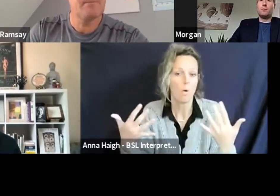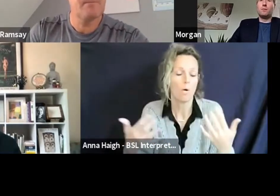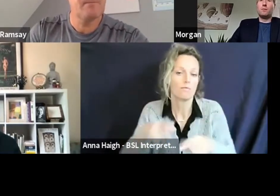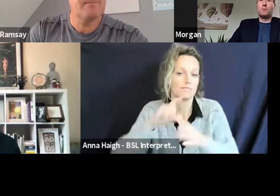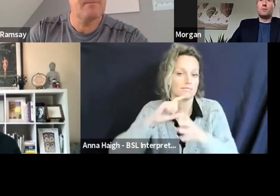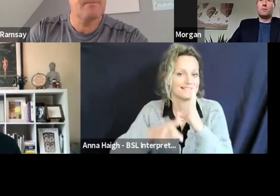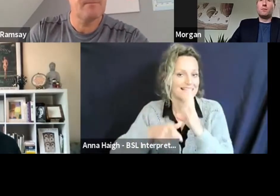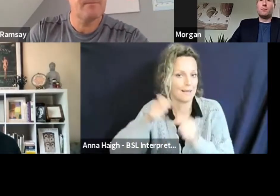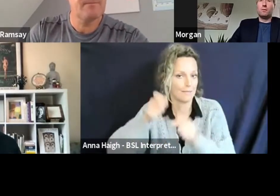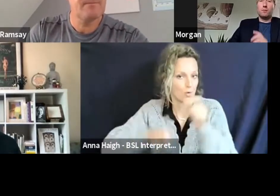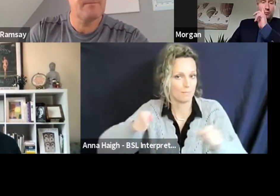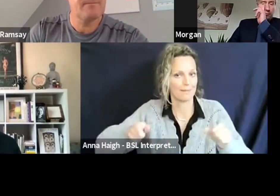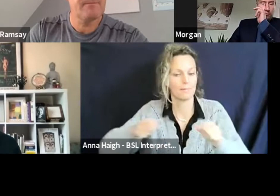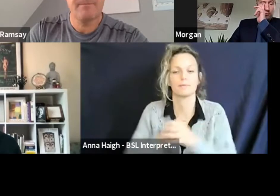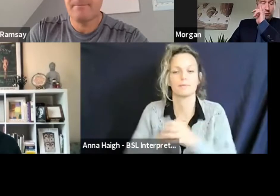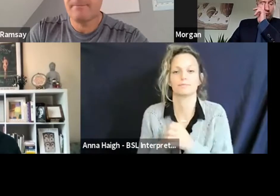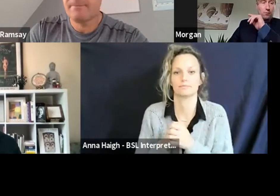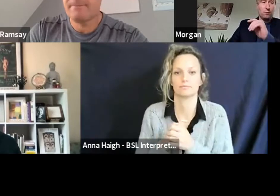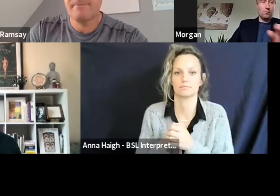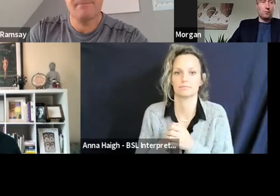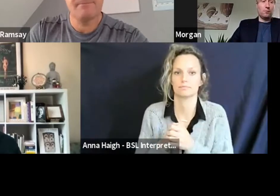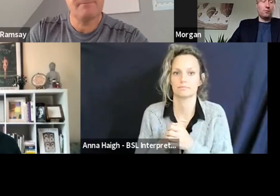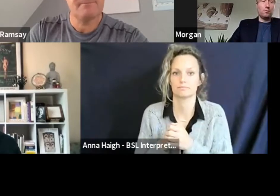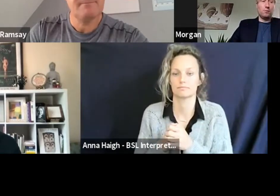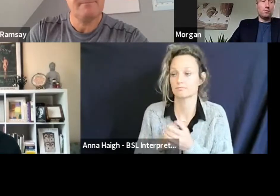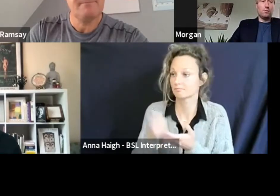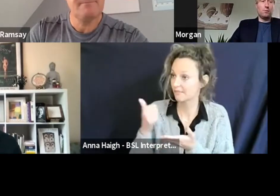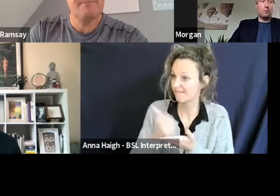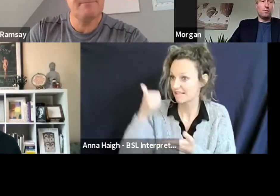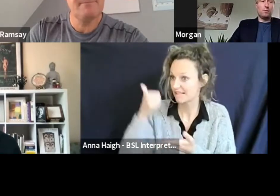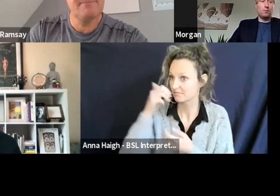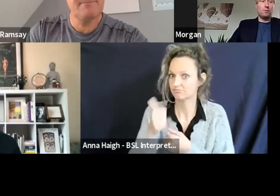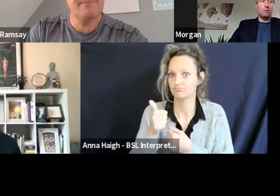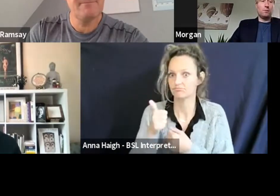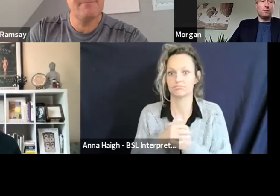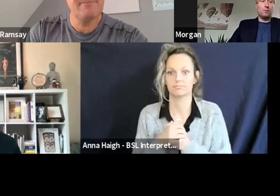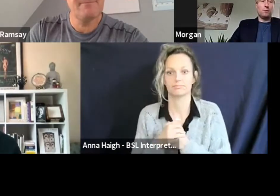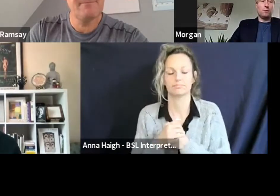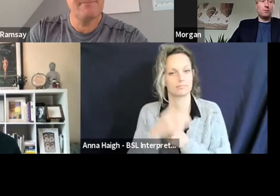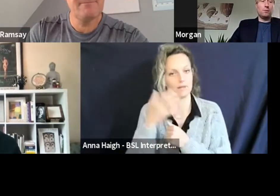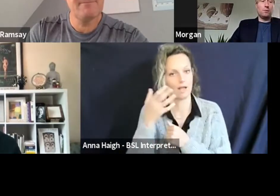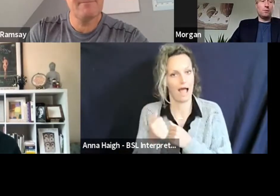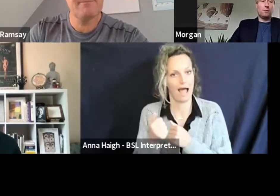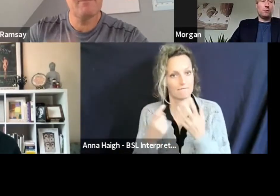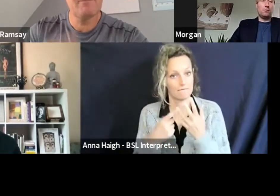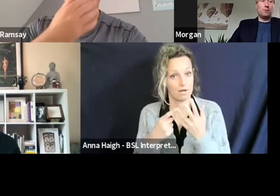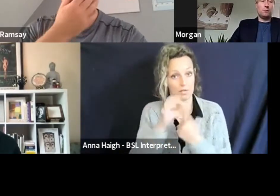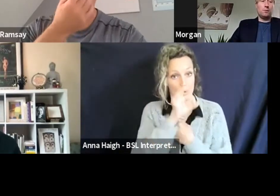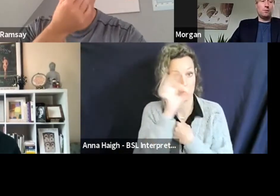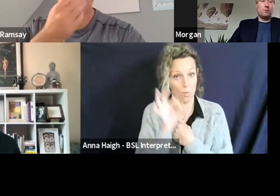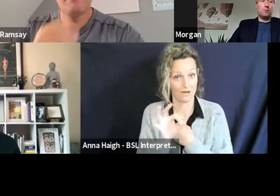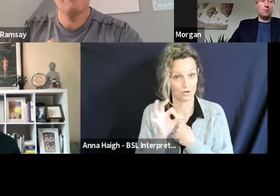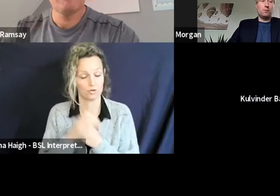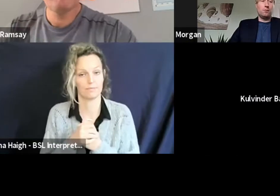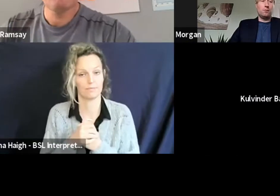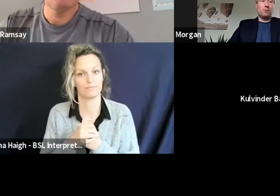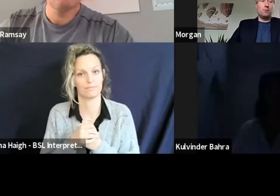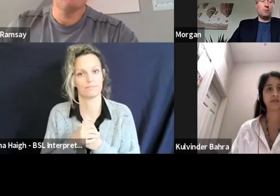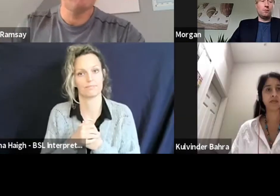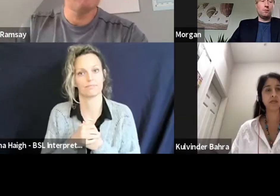to come to work for HMRC. Fantastic. Thank you. I'm going to stay with you, if that's okay for a little longer.